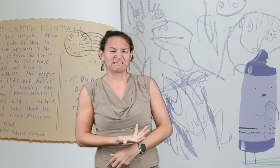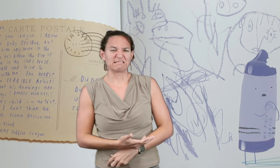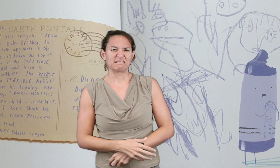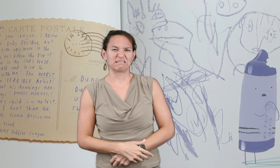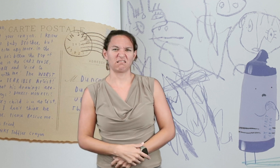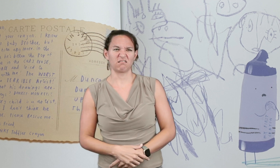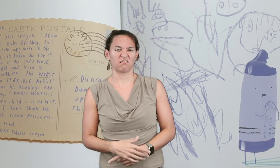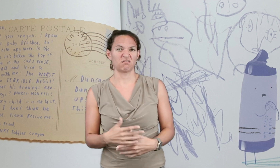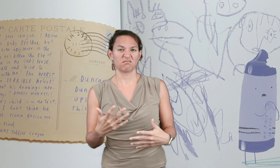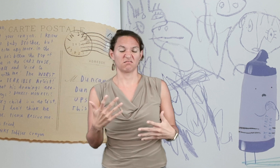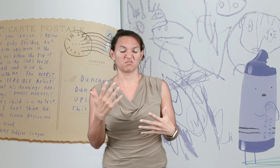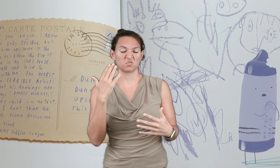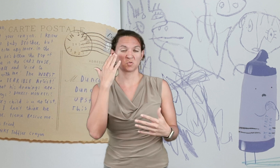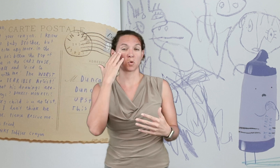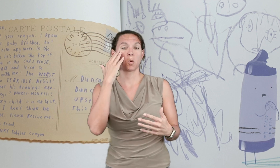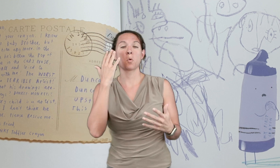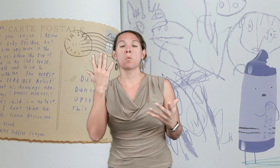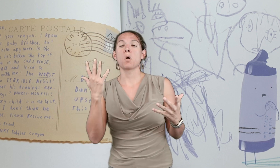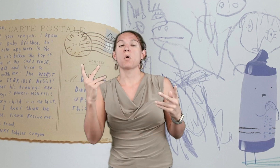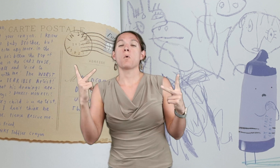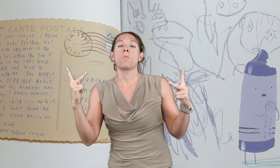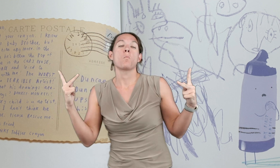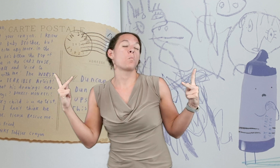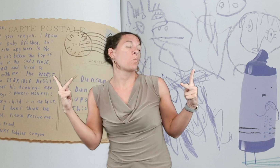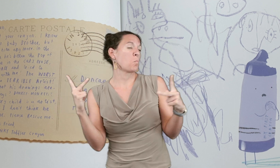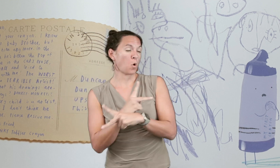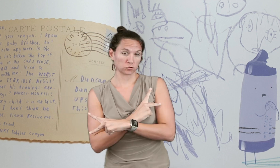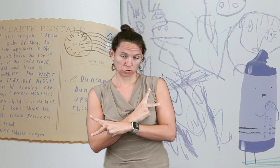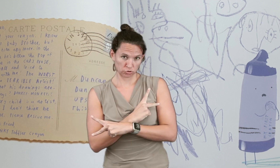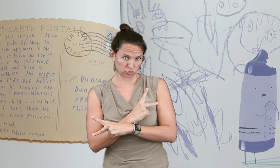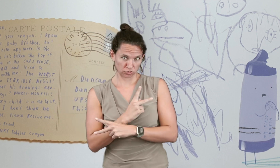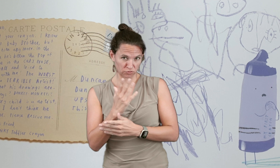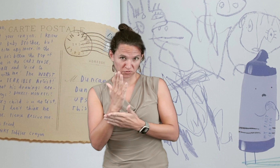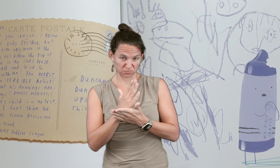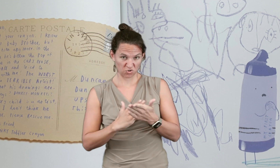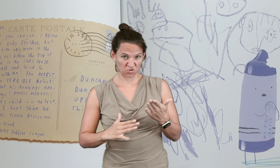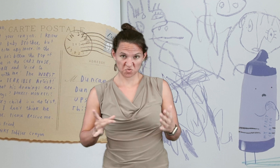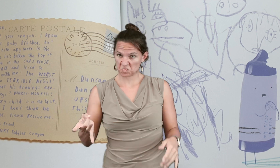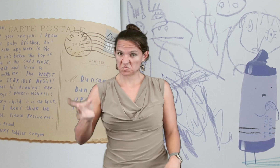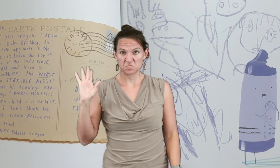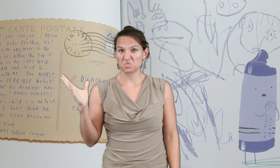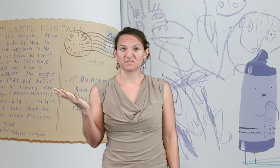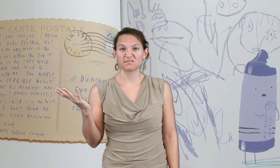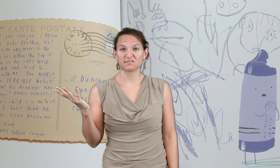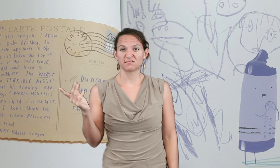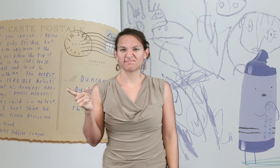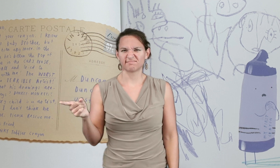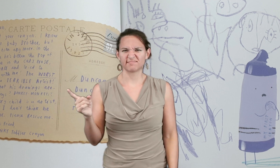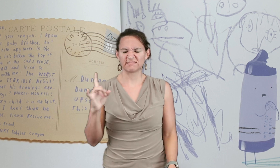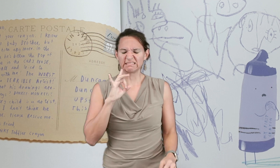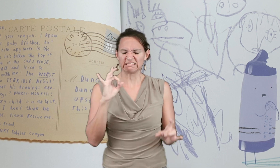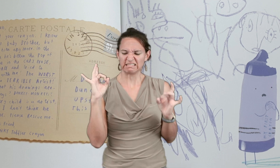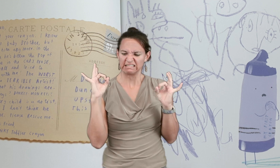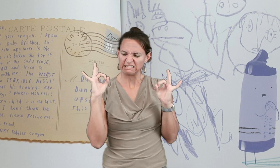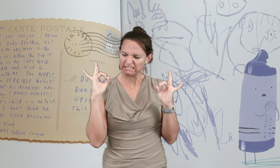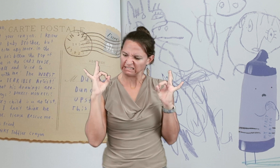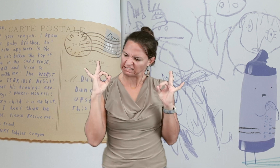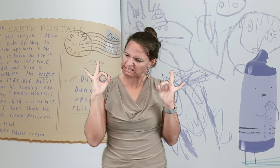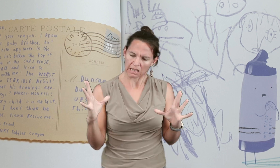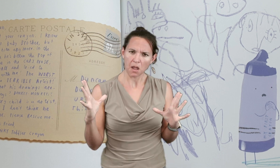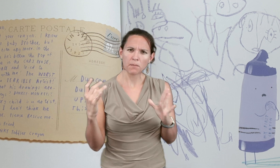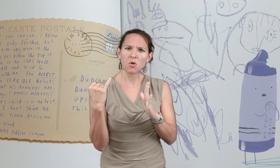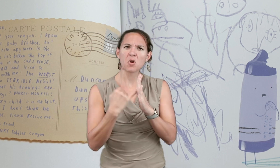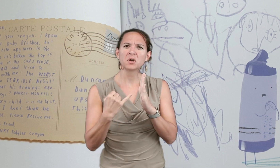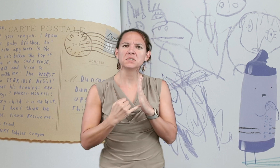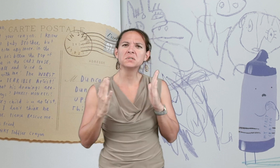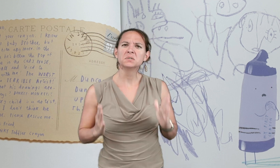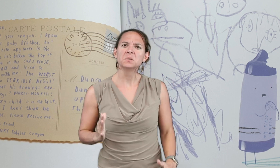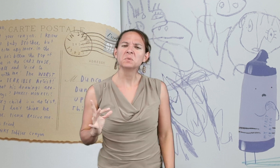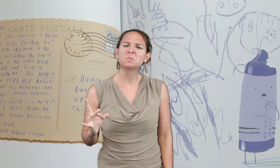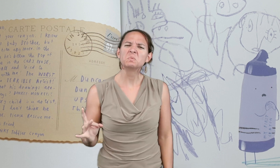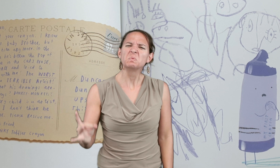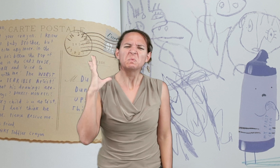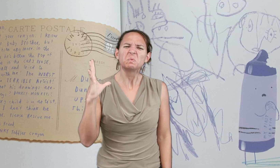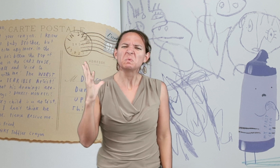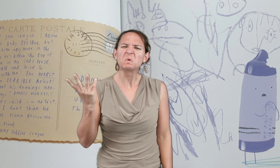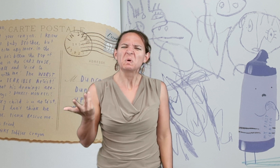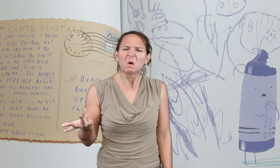Disgusting! How dirty it is! You know the worst part of it all? Heʻs a terrible artist!